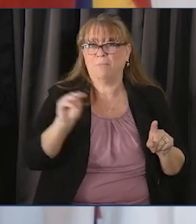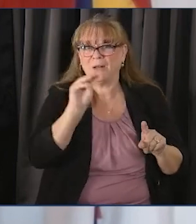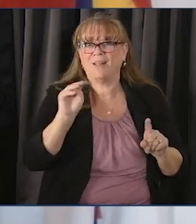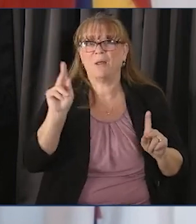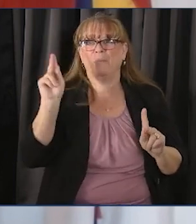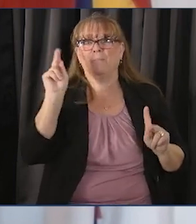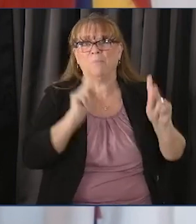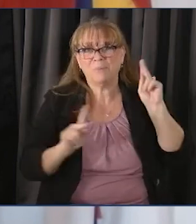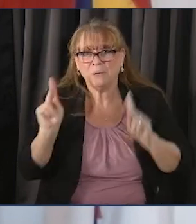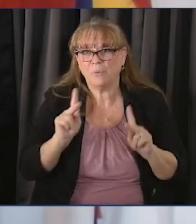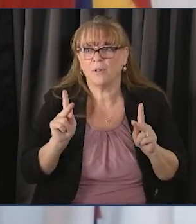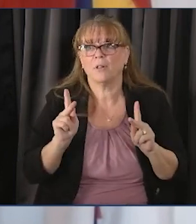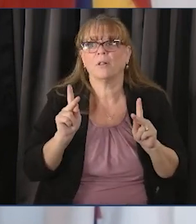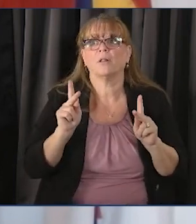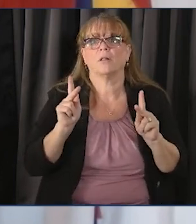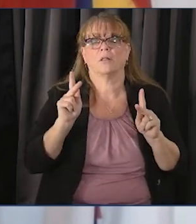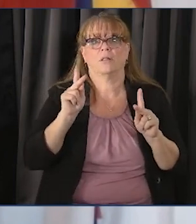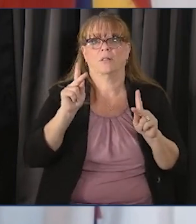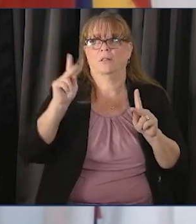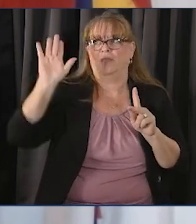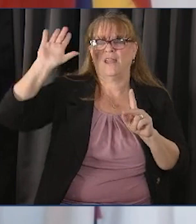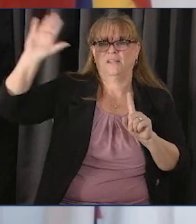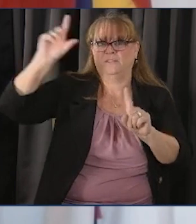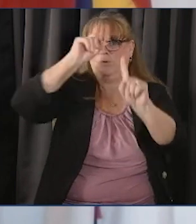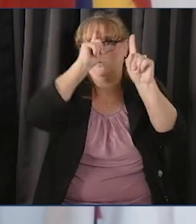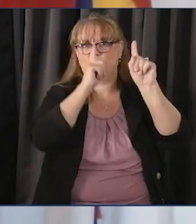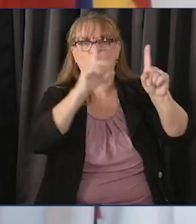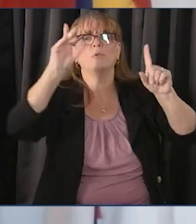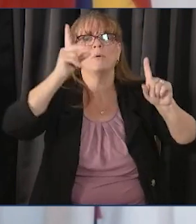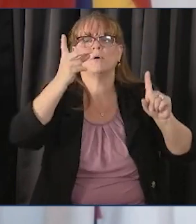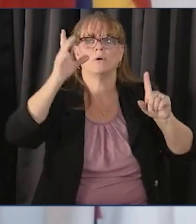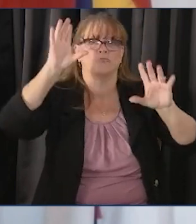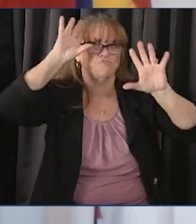we have to the federal government has to pick up the pace of delivering vaccines.